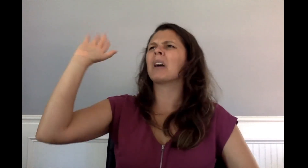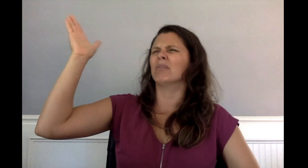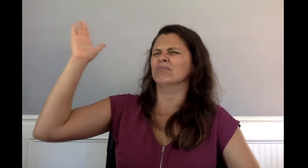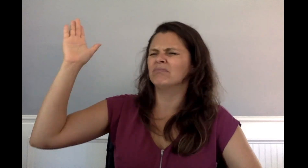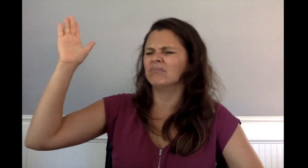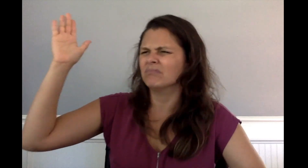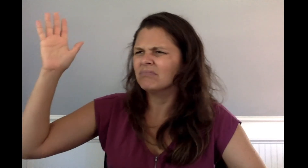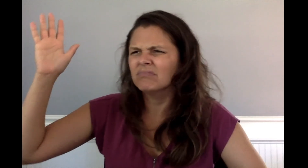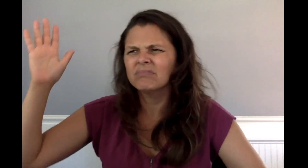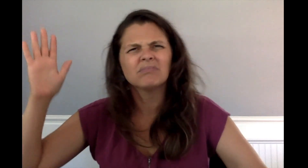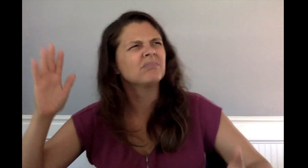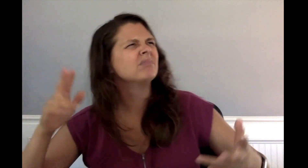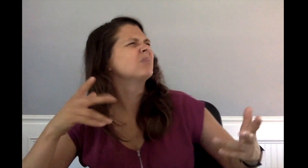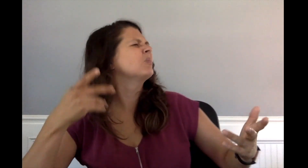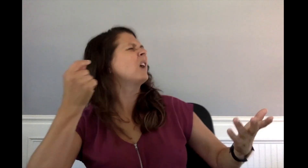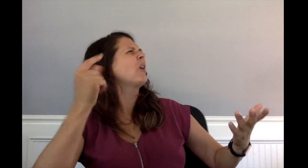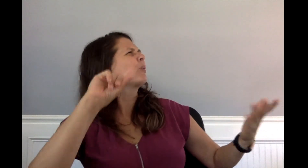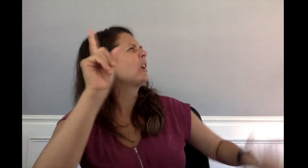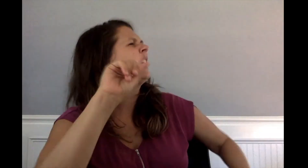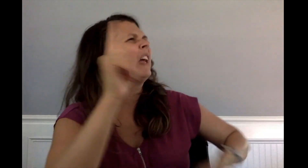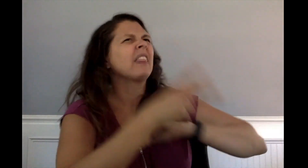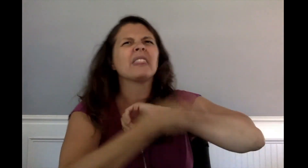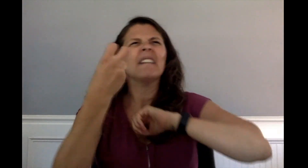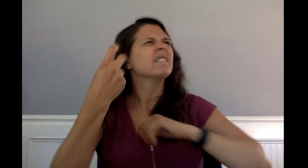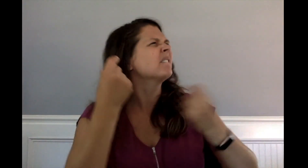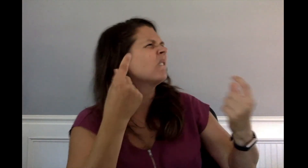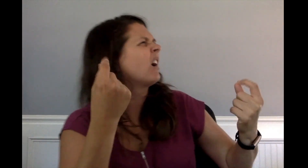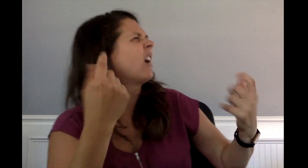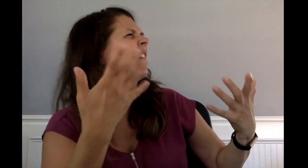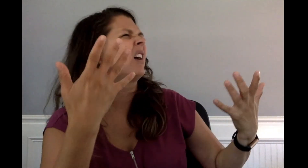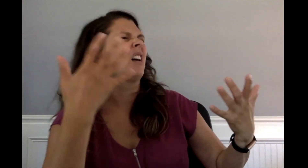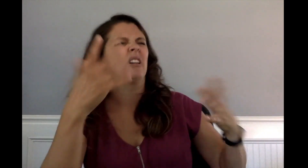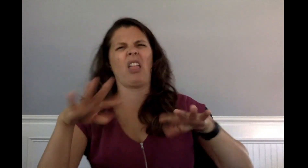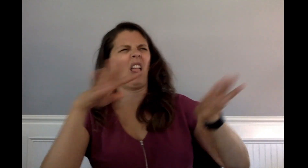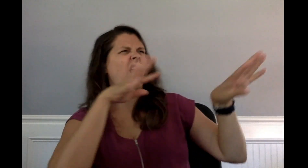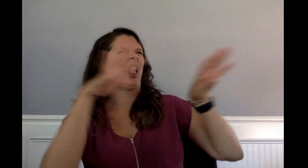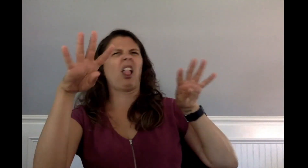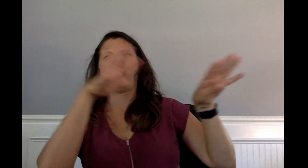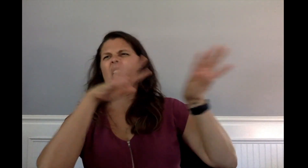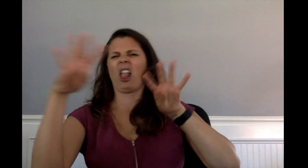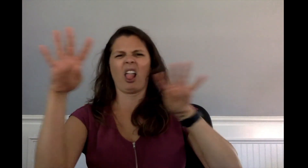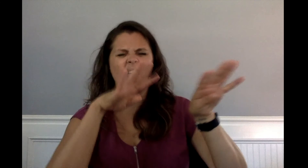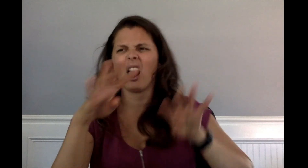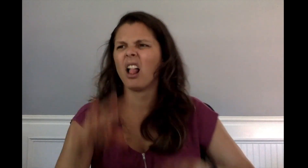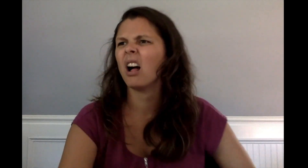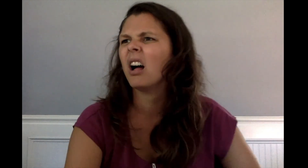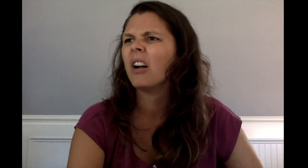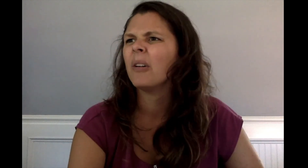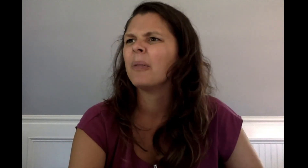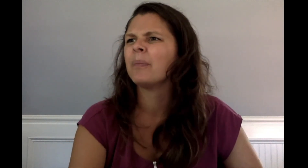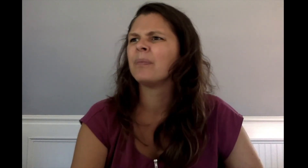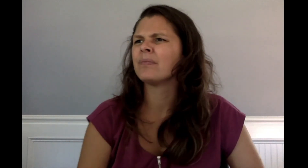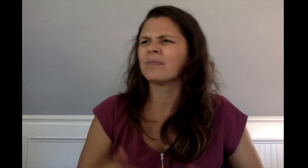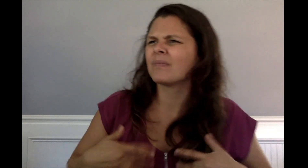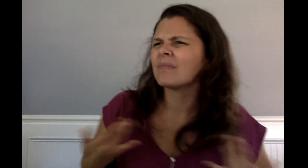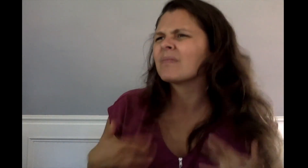Grandpa stopped his speech as the crowd buzzed. "What? Where?" they signed.